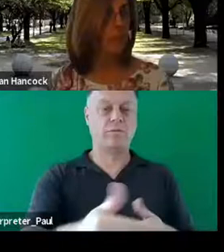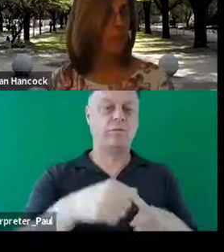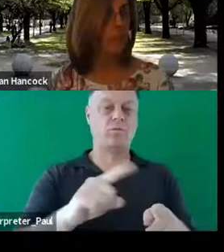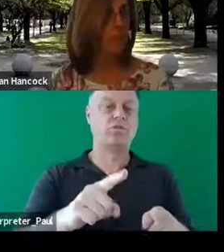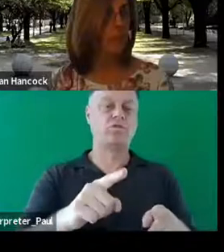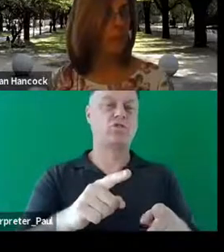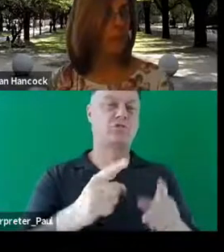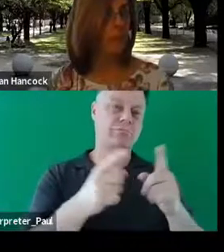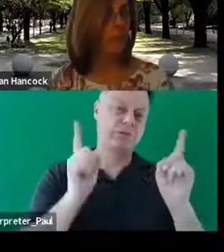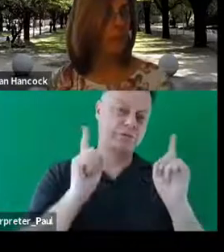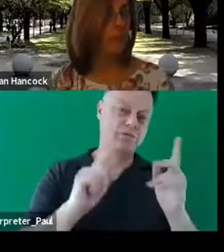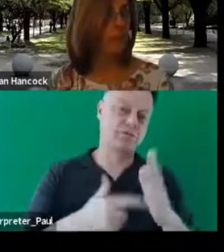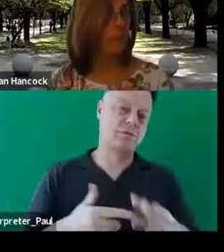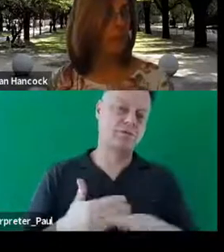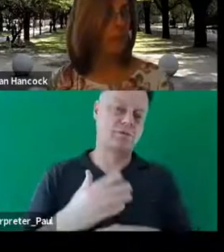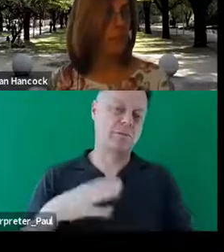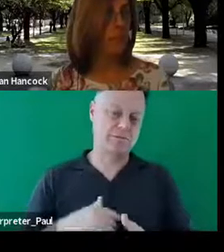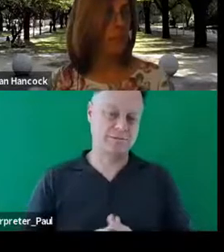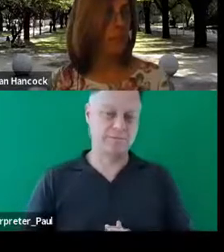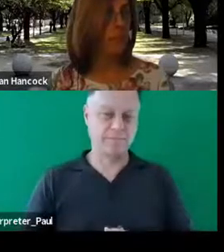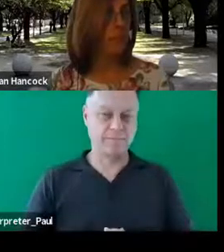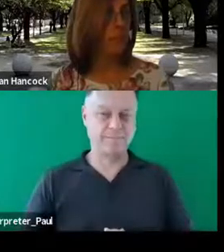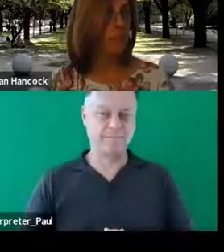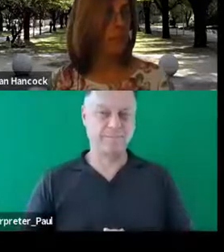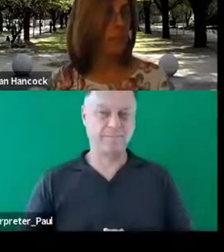There’s an understanding by the mentors that if other more pressing and stressful